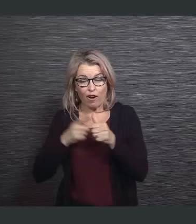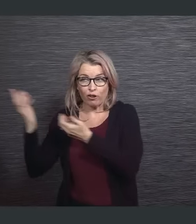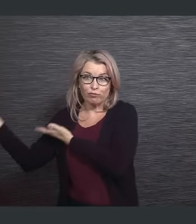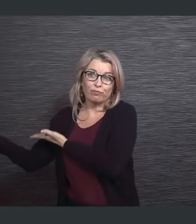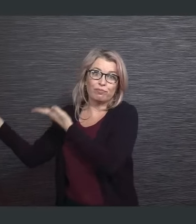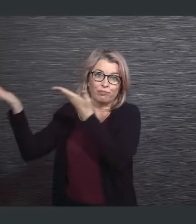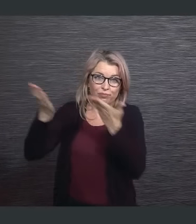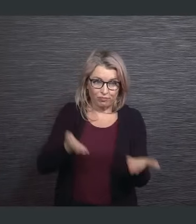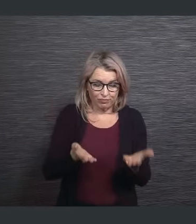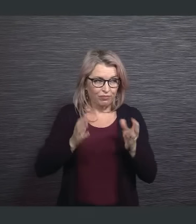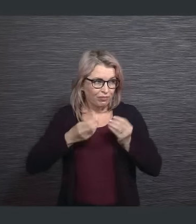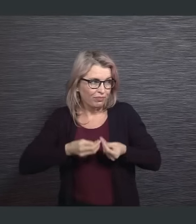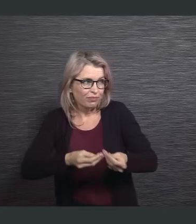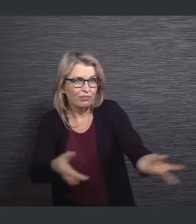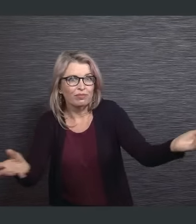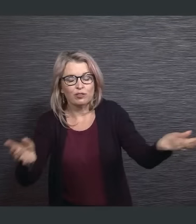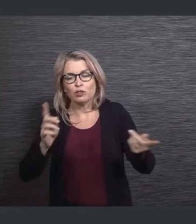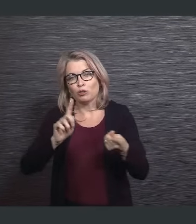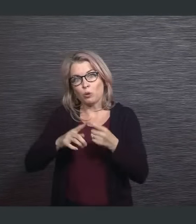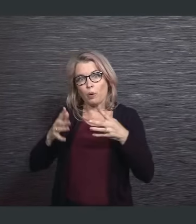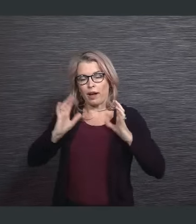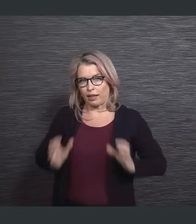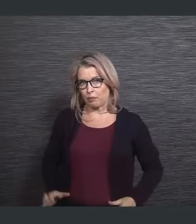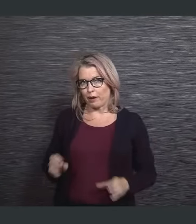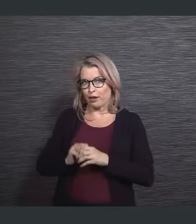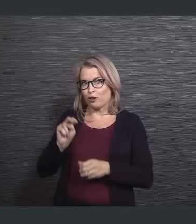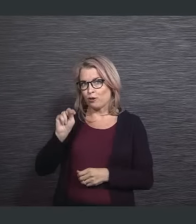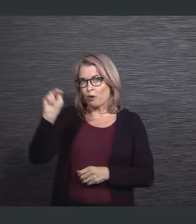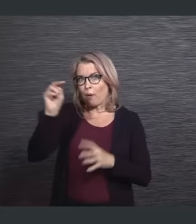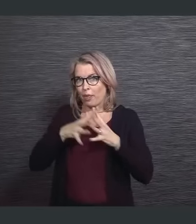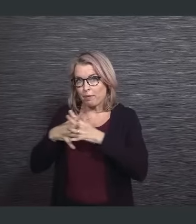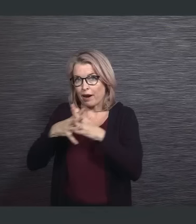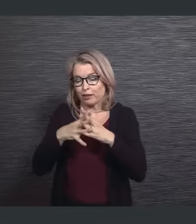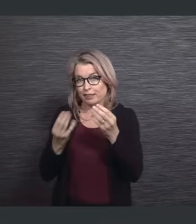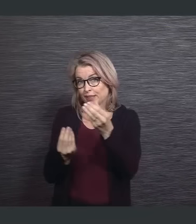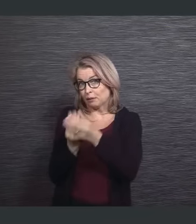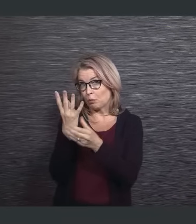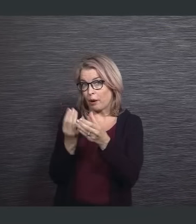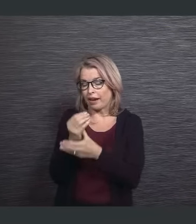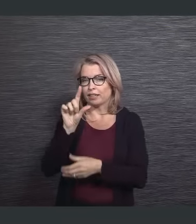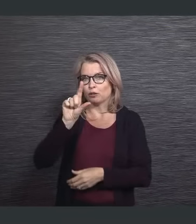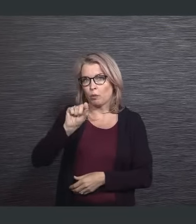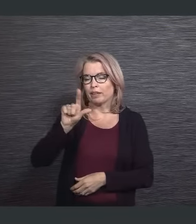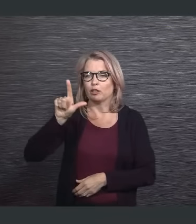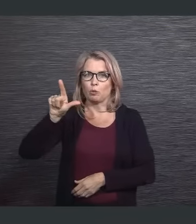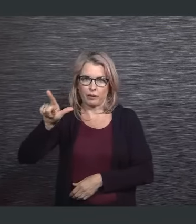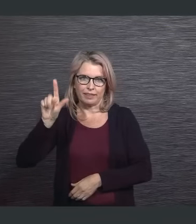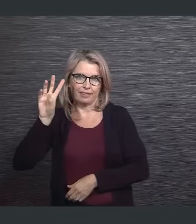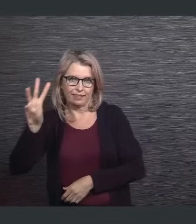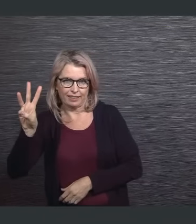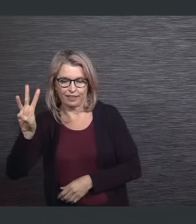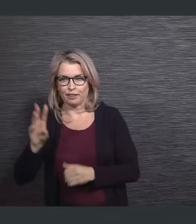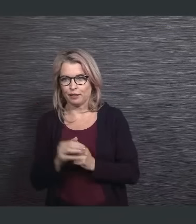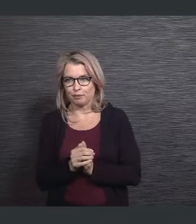to customers in North America in Spring, 2026.